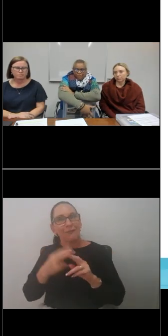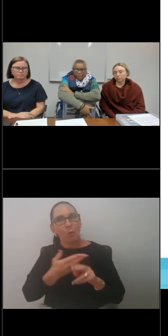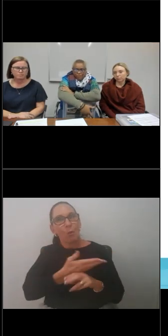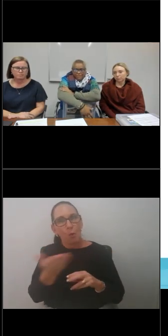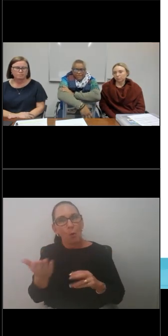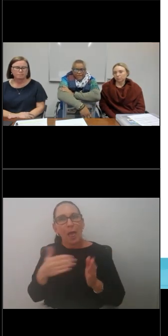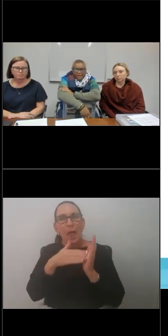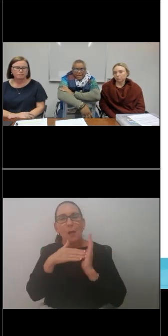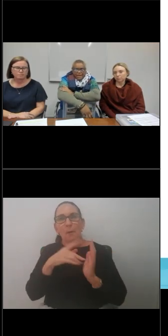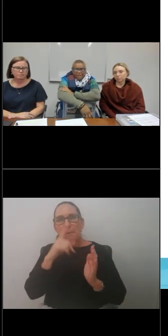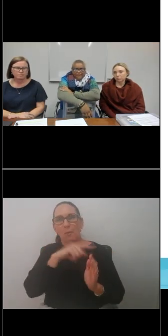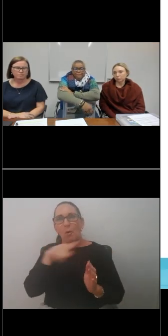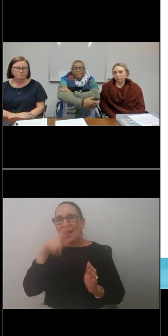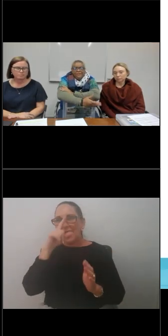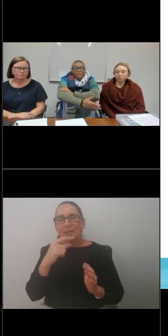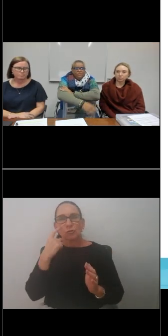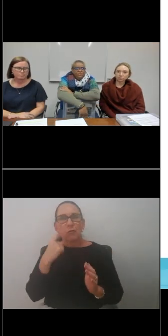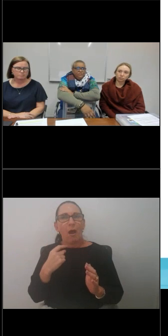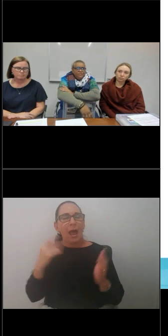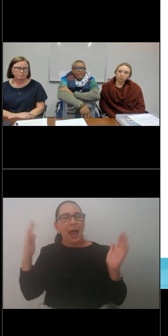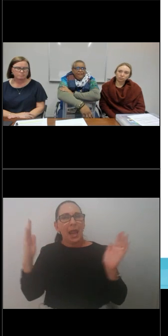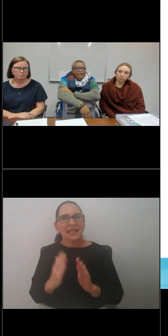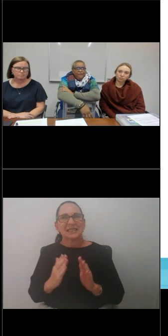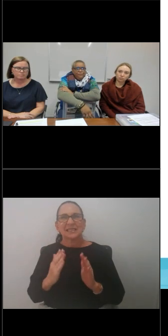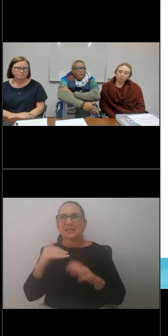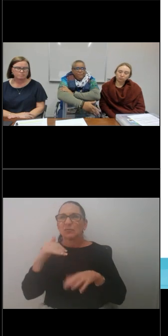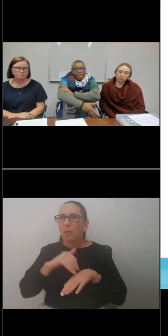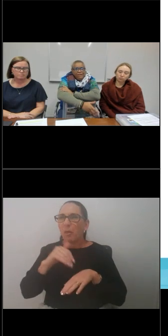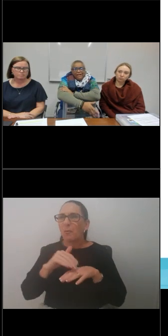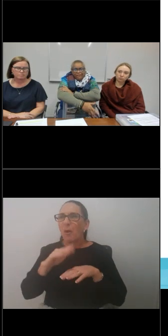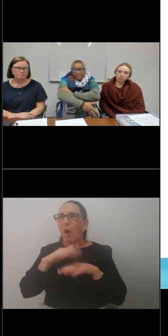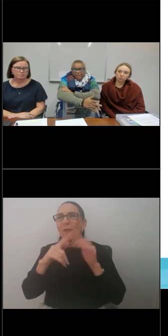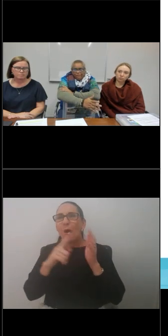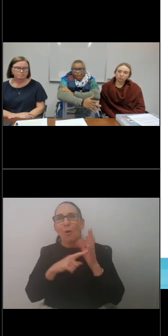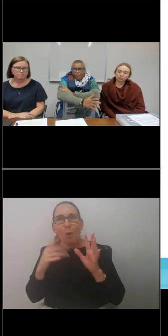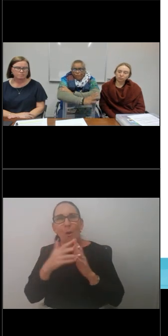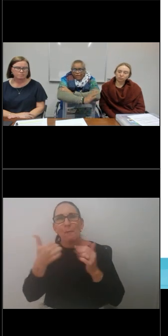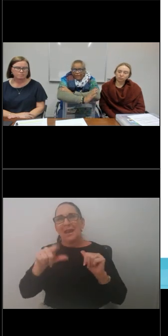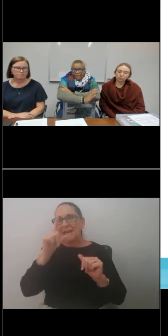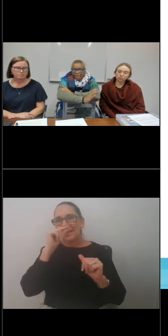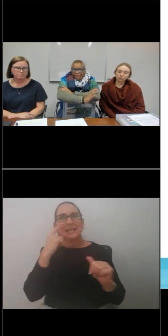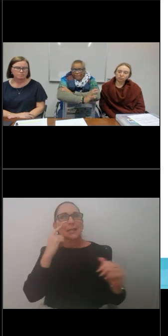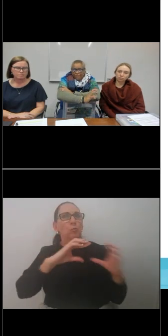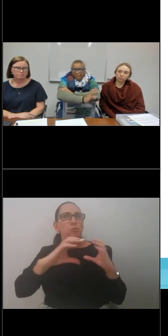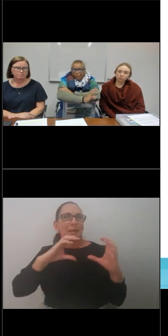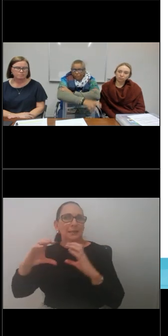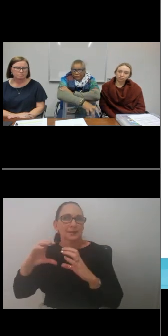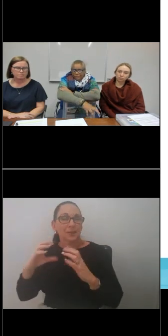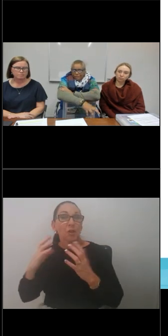problems um and be able to consult so yeah um we were very lucky for um Northern Territory West